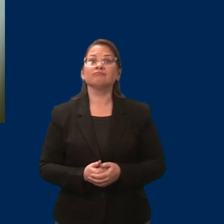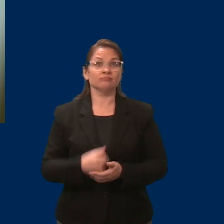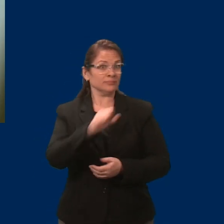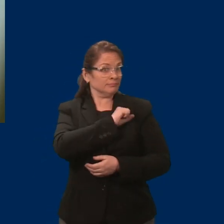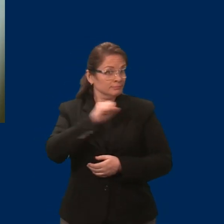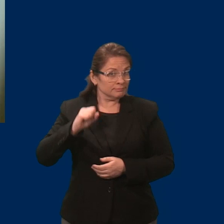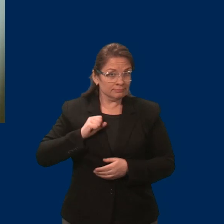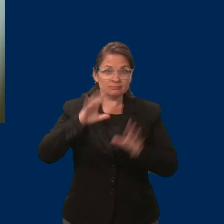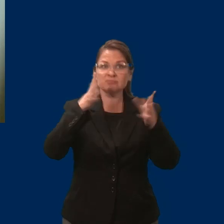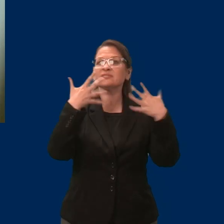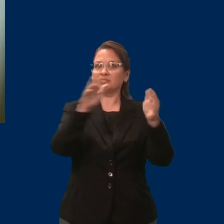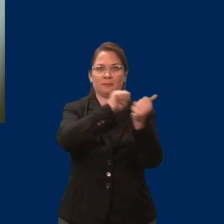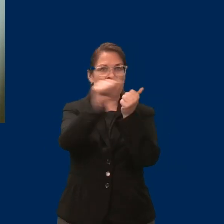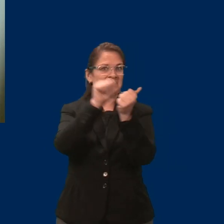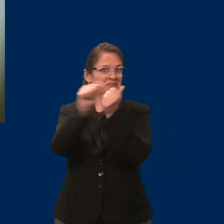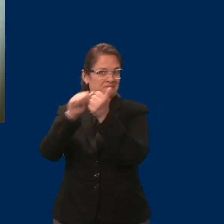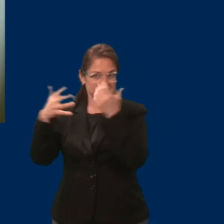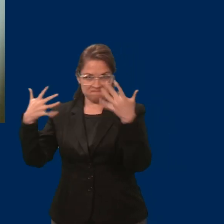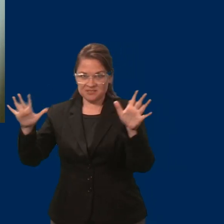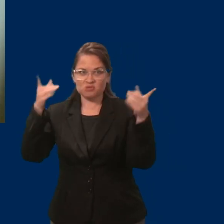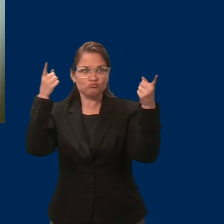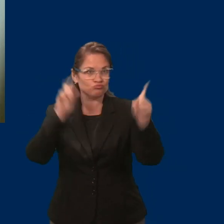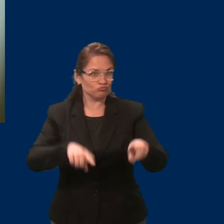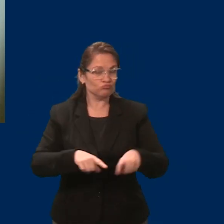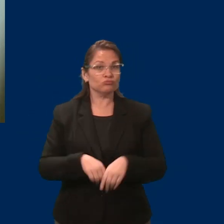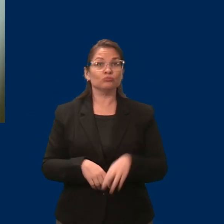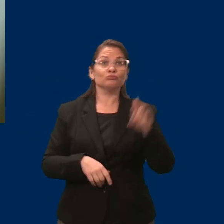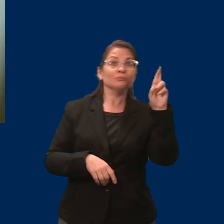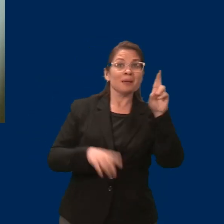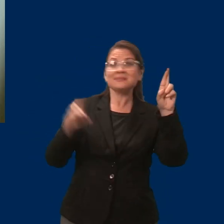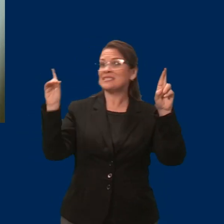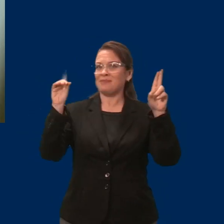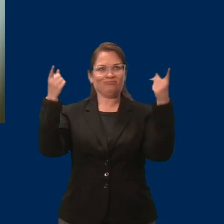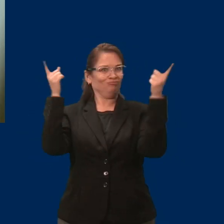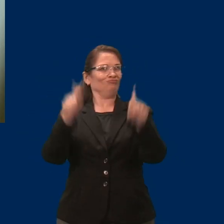Great bipartisan support, you just heard from Senator John Hoffman.